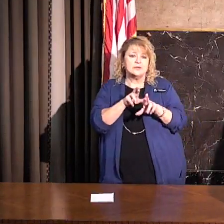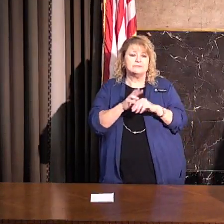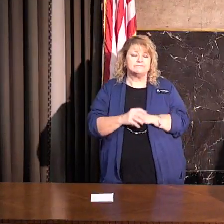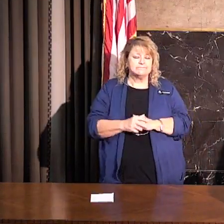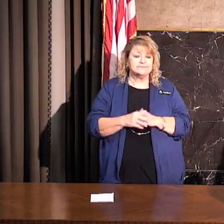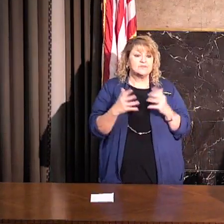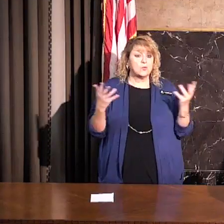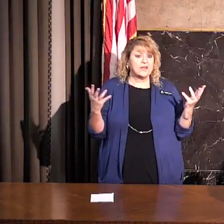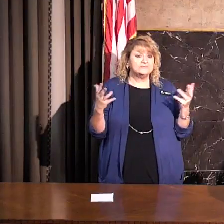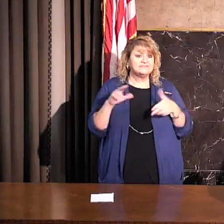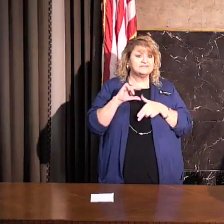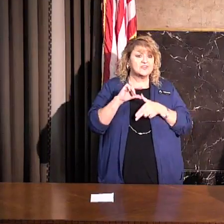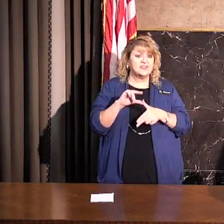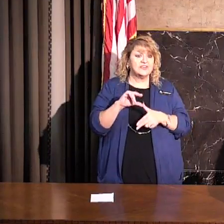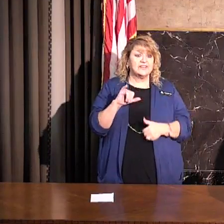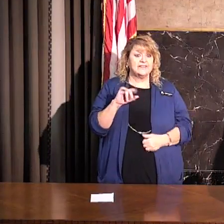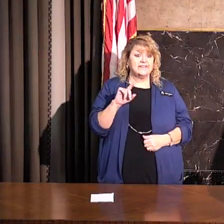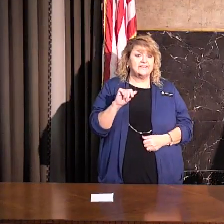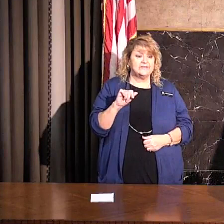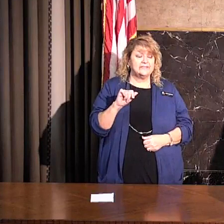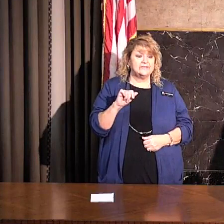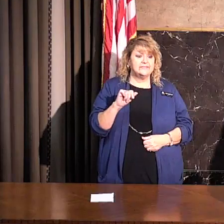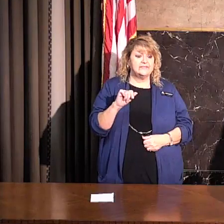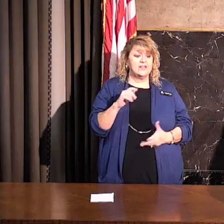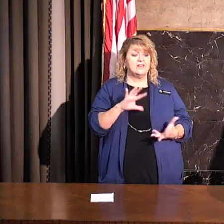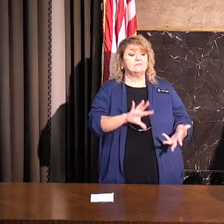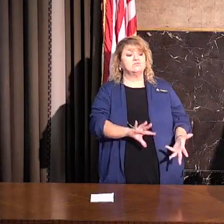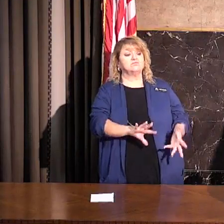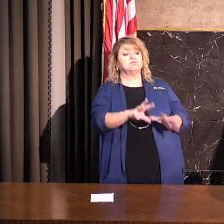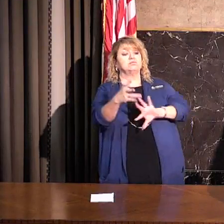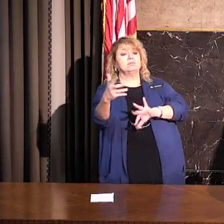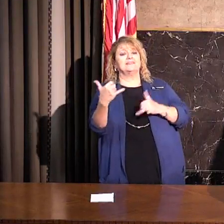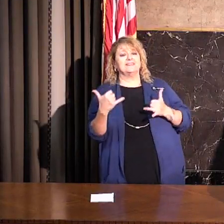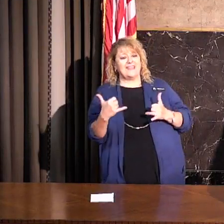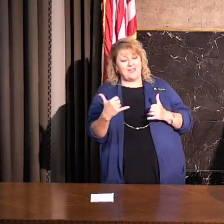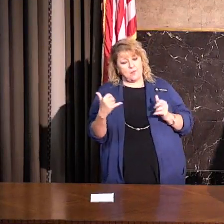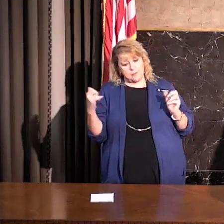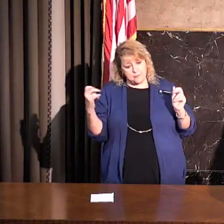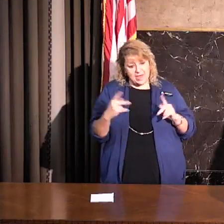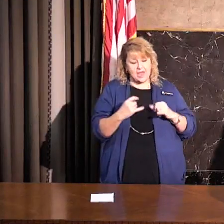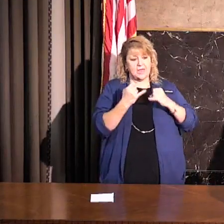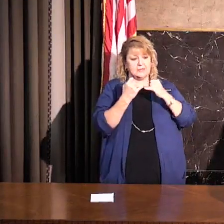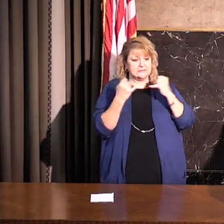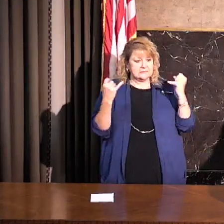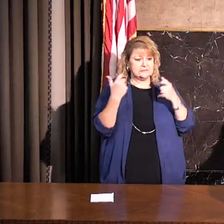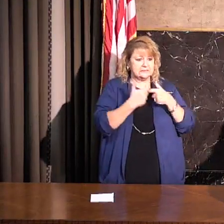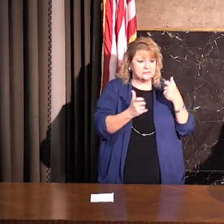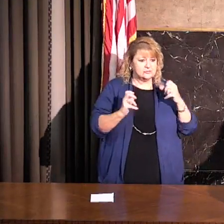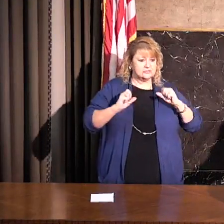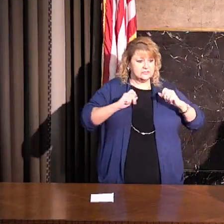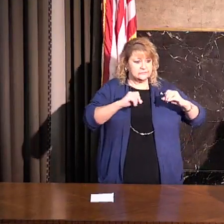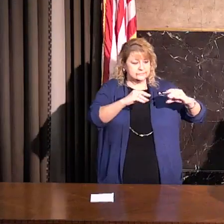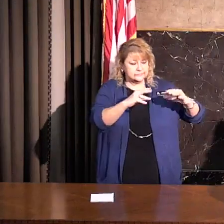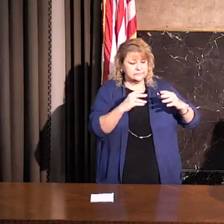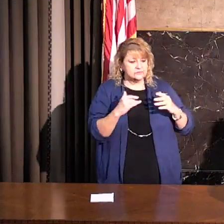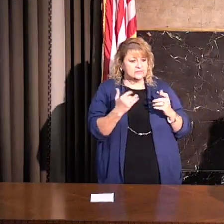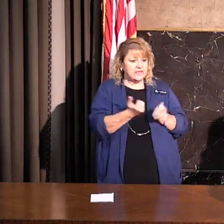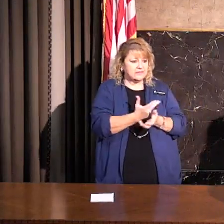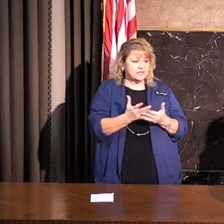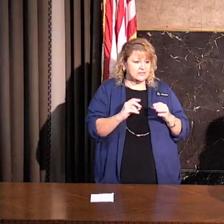Hurricane Ida uh and to recover uh from that very strong and